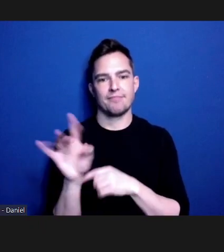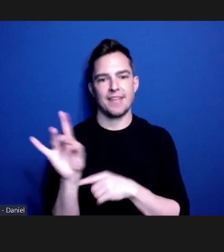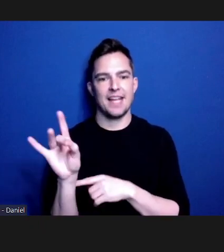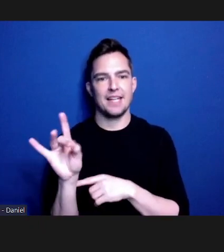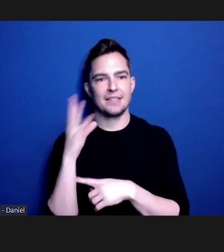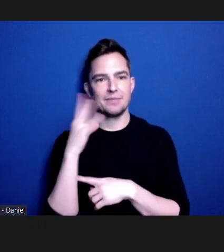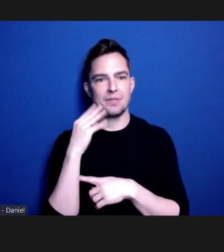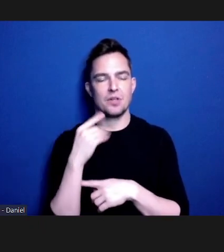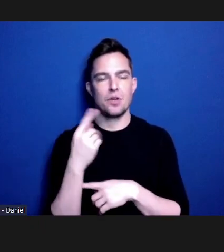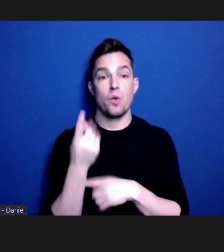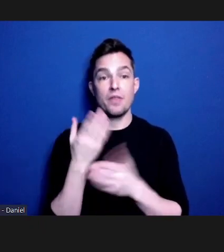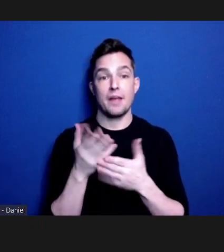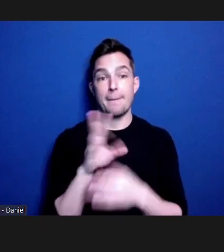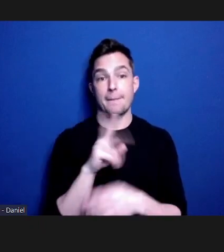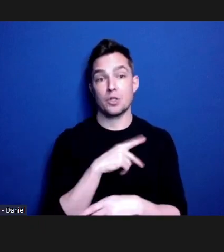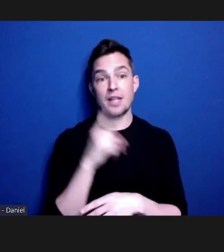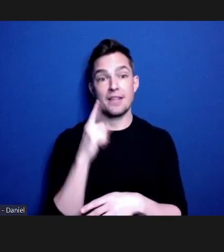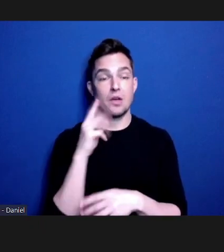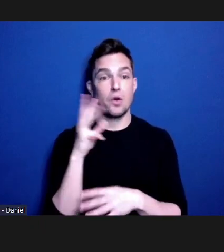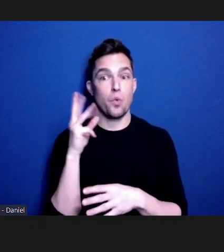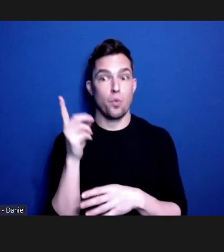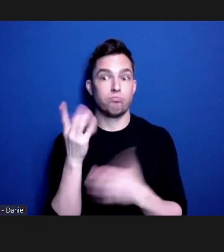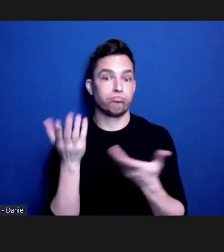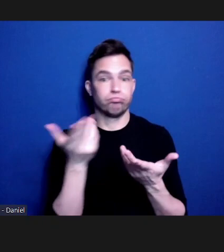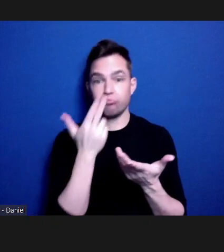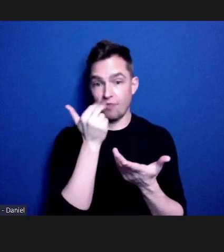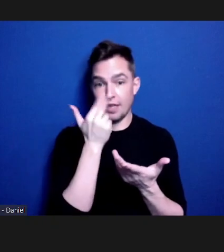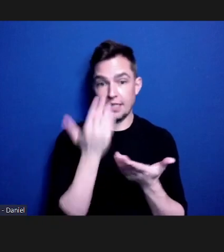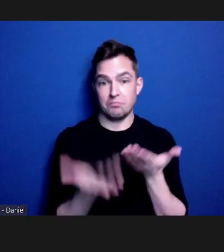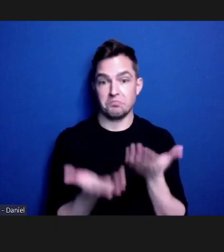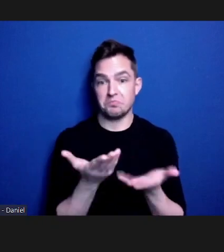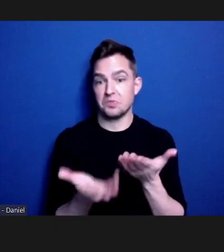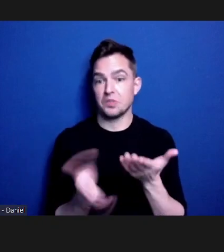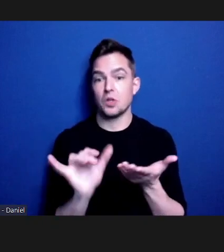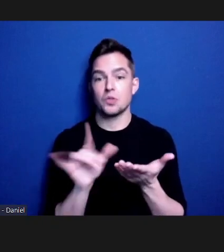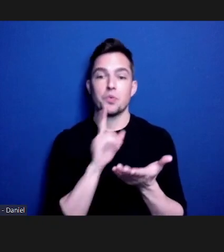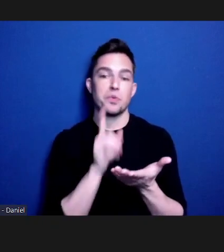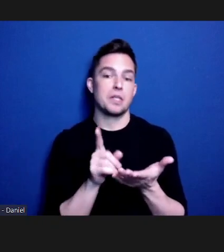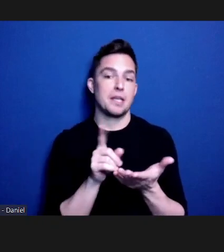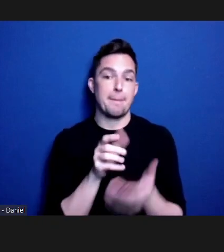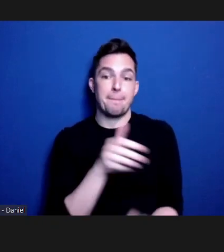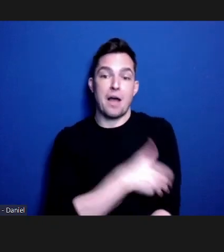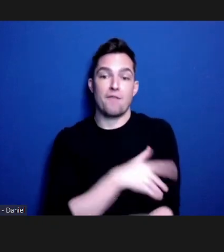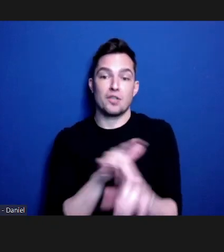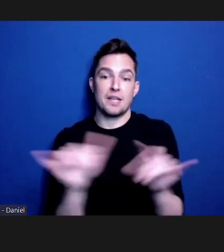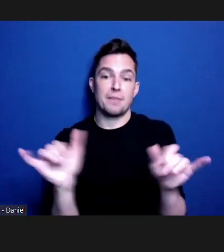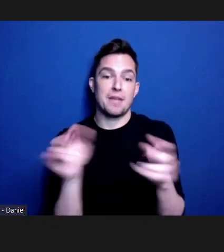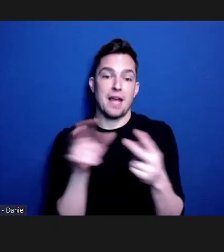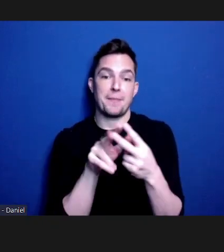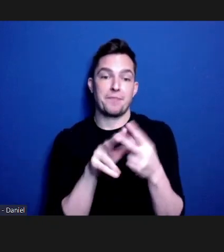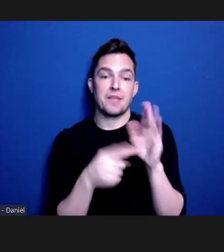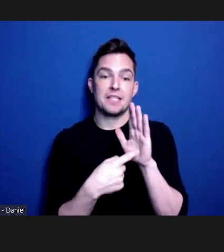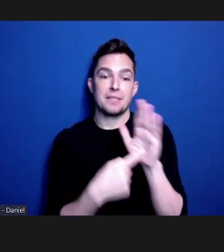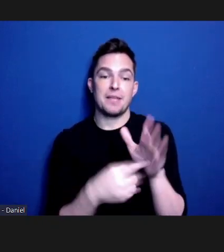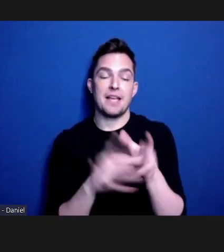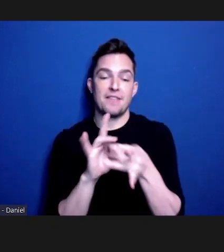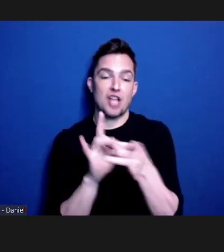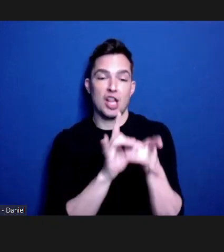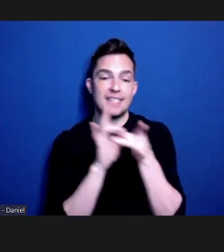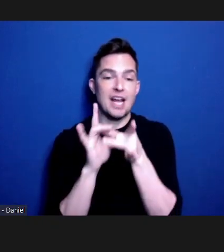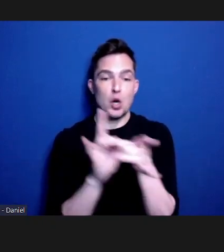been funny, and also really powerful, really powerful display of solidarity is how many